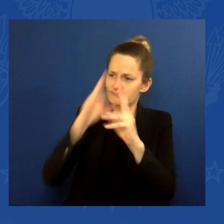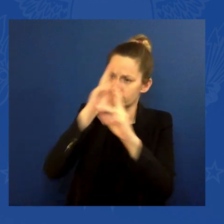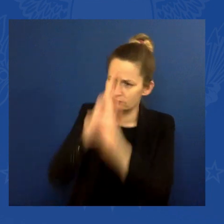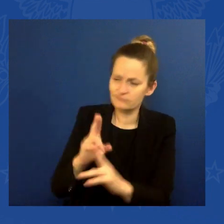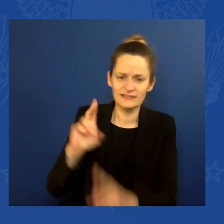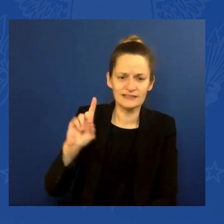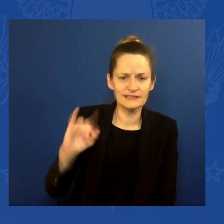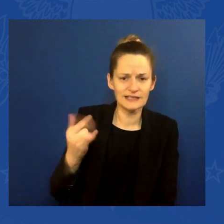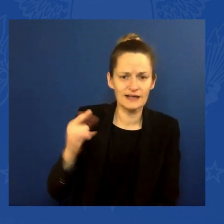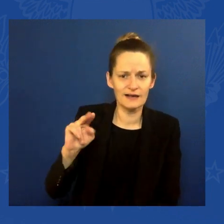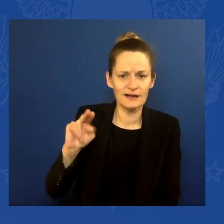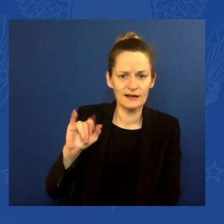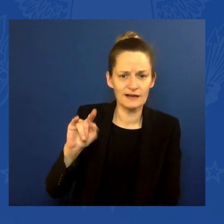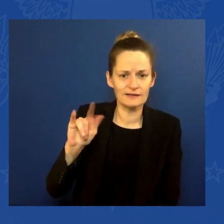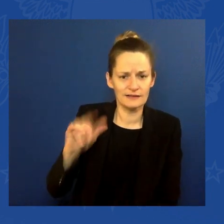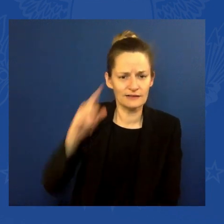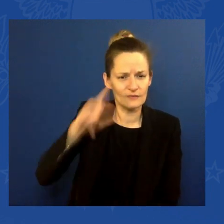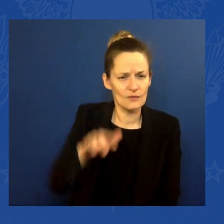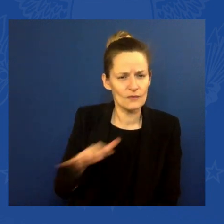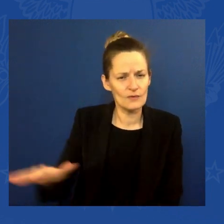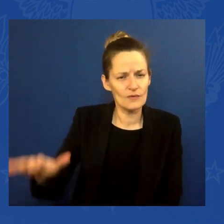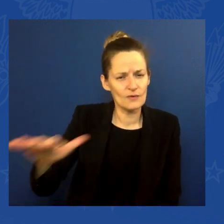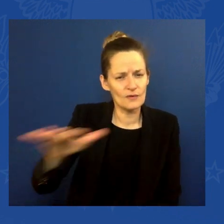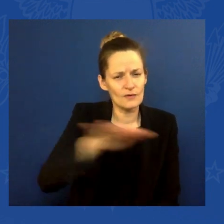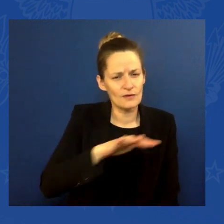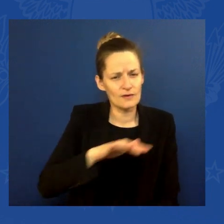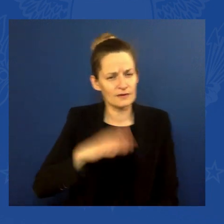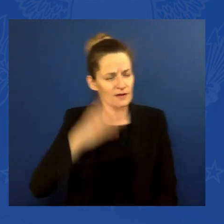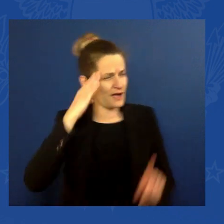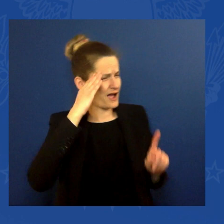violence, civil unrest, racial and religious discrimination --